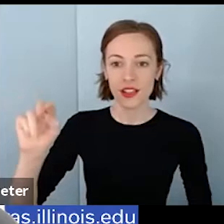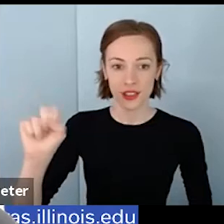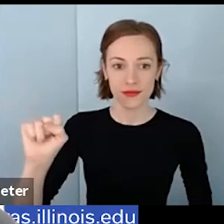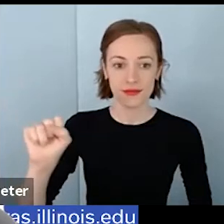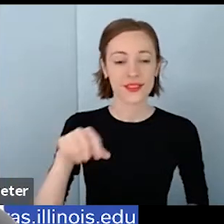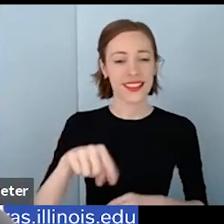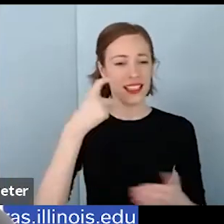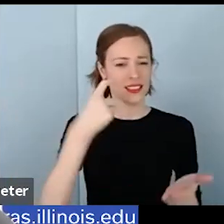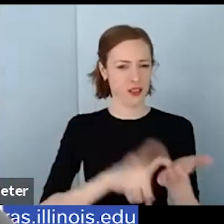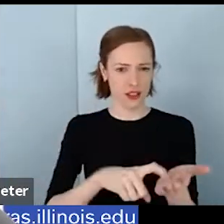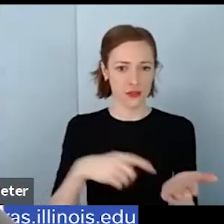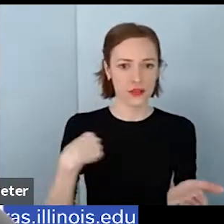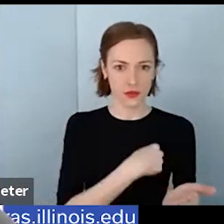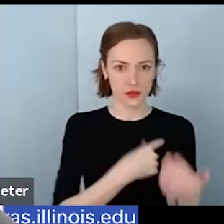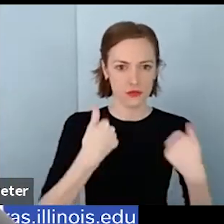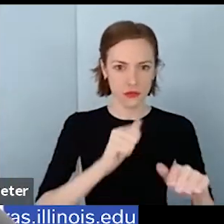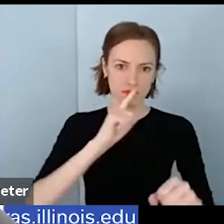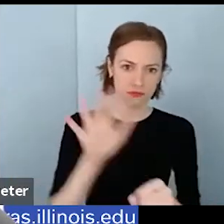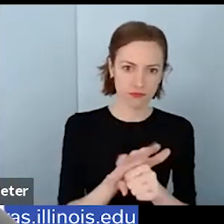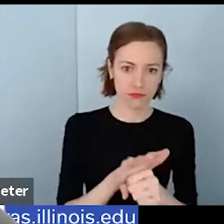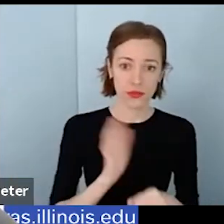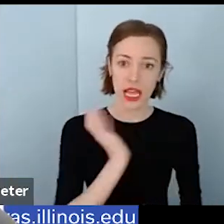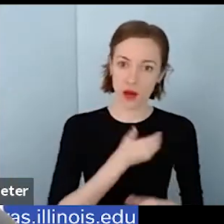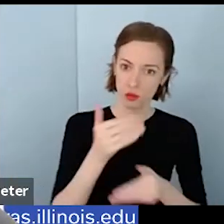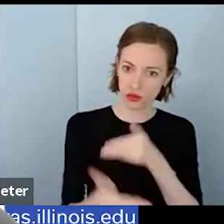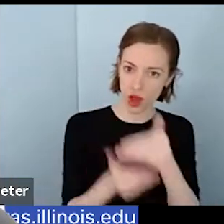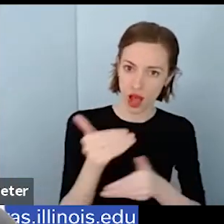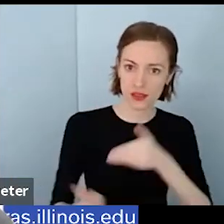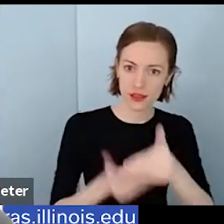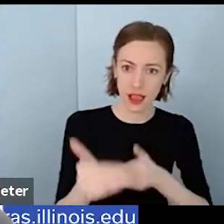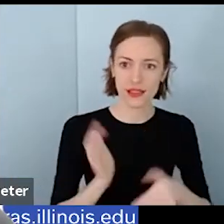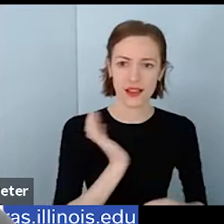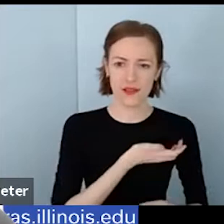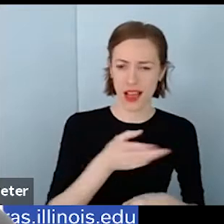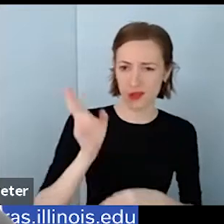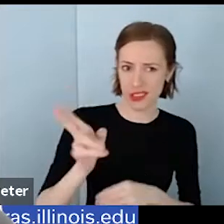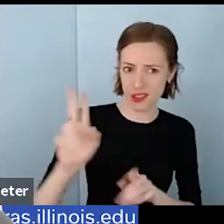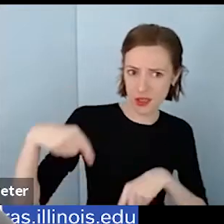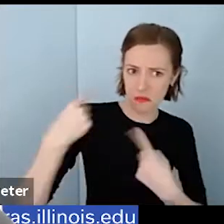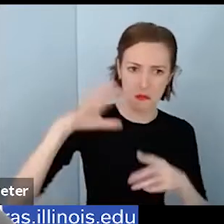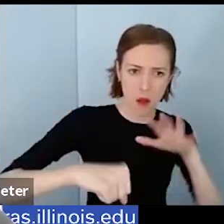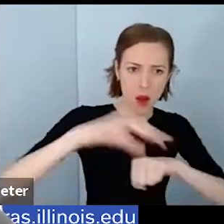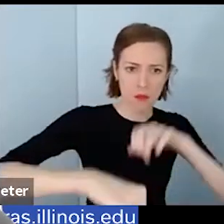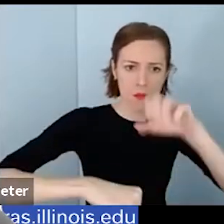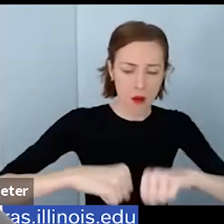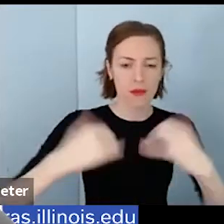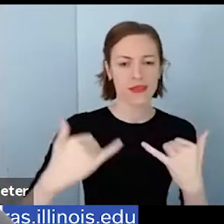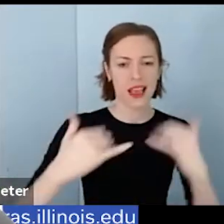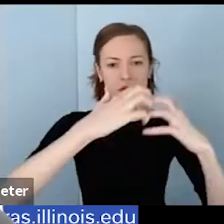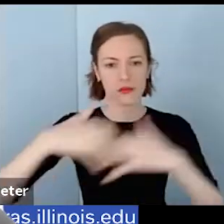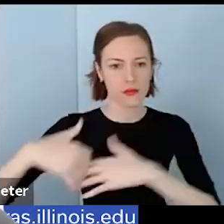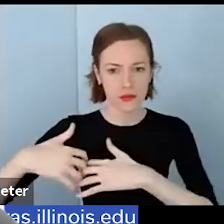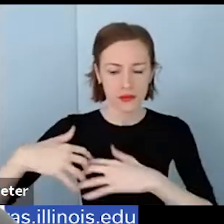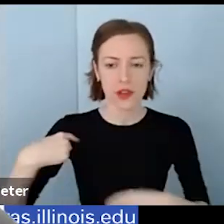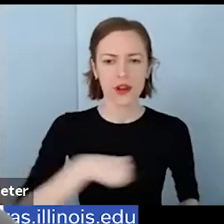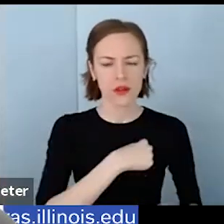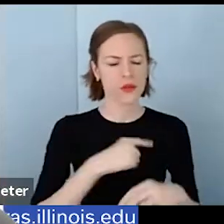to dismantle the ongoing legacies of settler colonialism acknowledgments invite us to ask, what does it mean to live in a post and Neo colonial world.